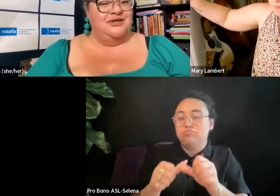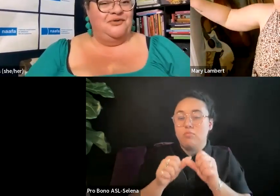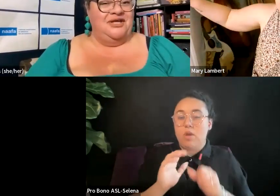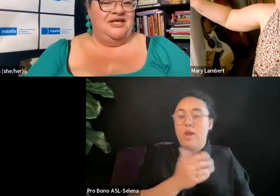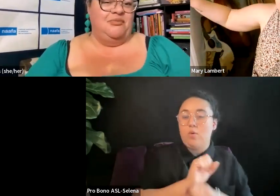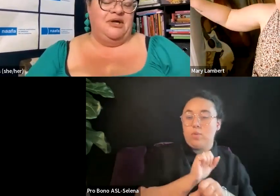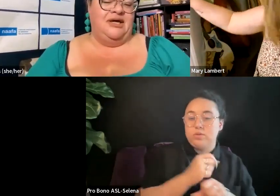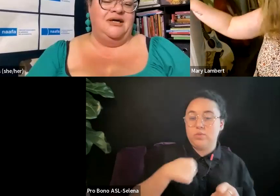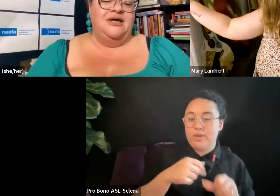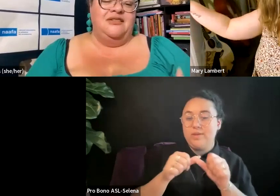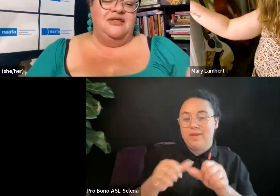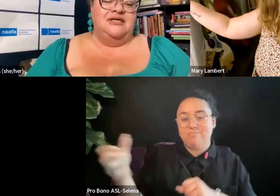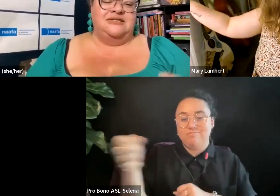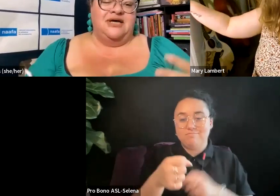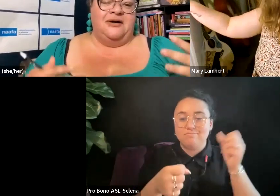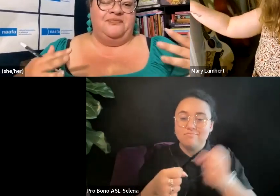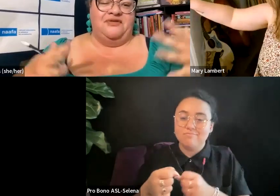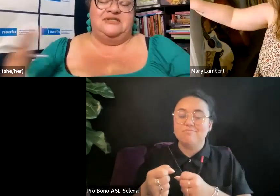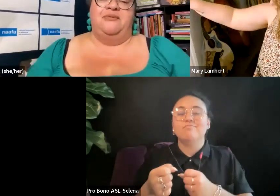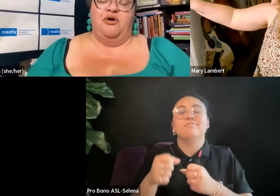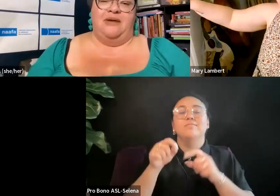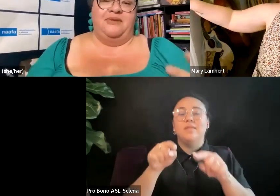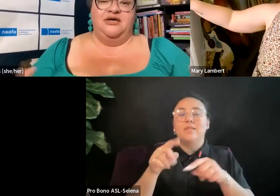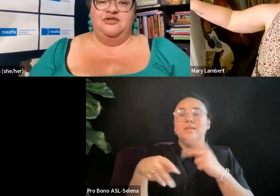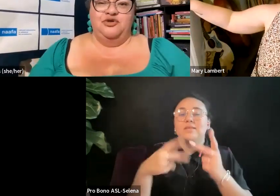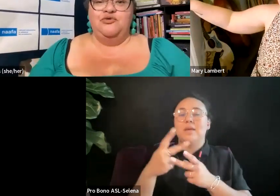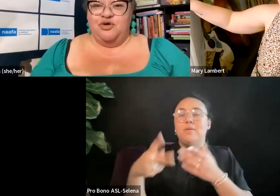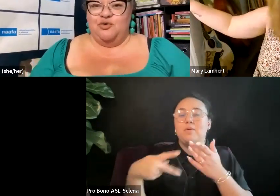so that we can keep bringing this this type of programing to you.